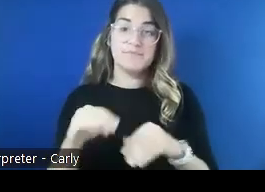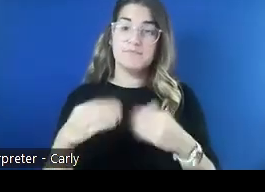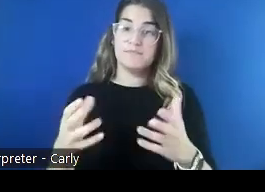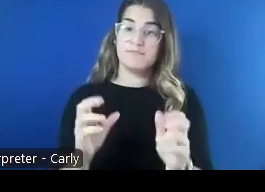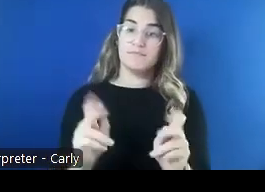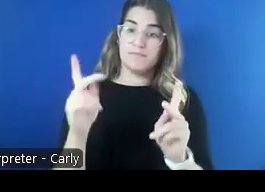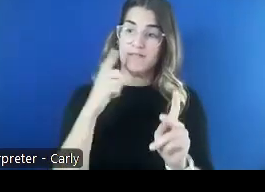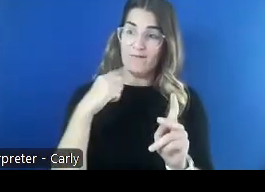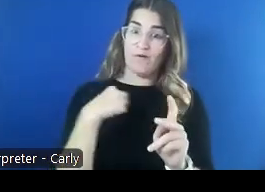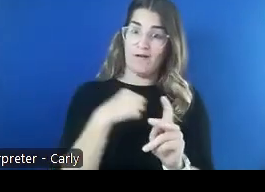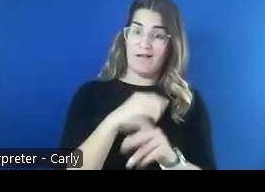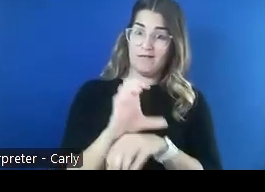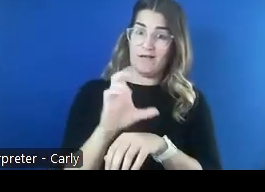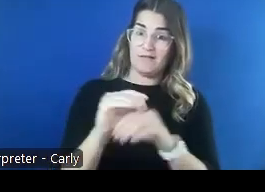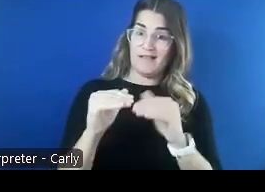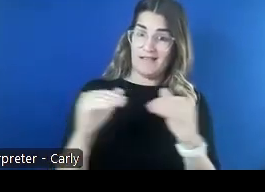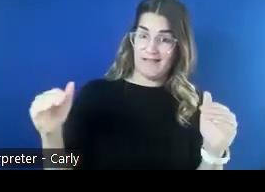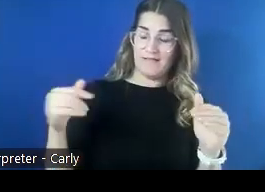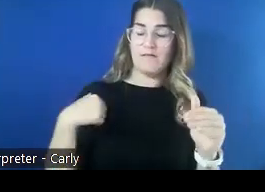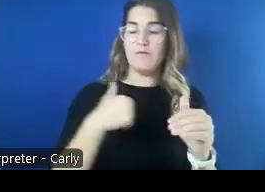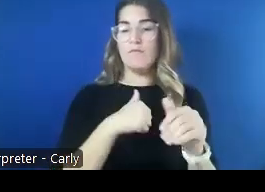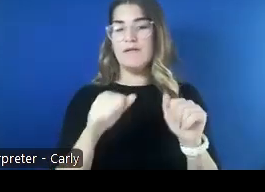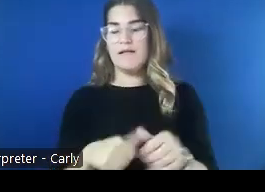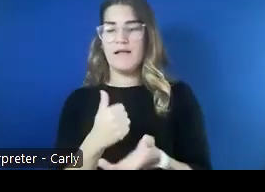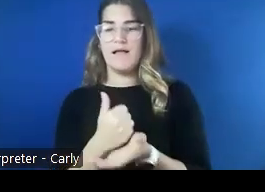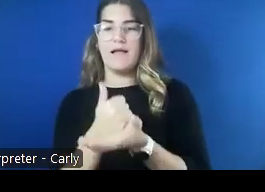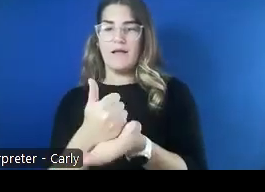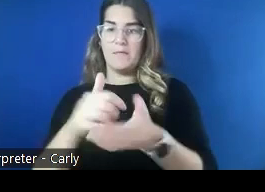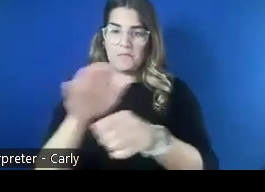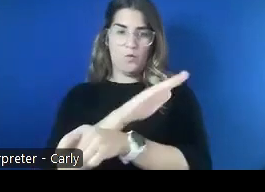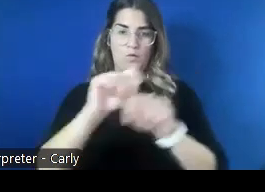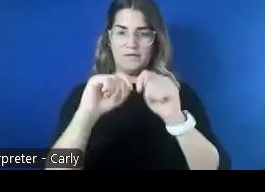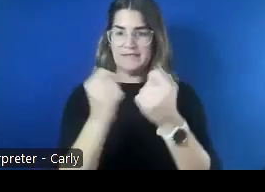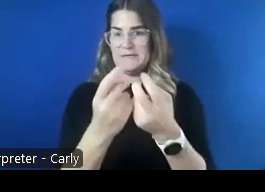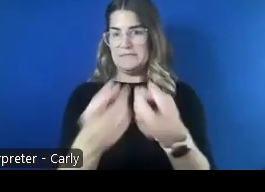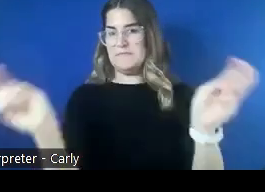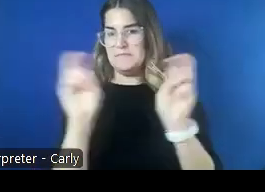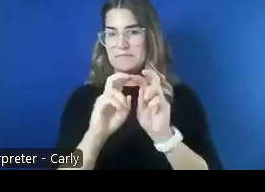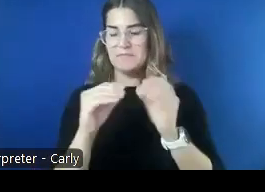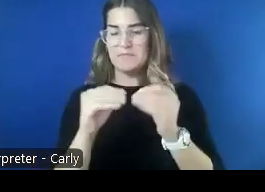level with the team gives us an opportunity to help the entire team have a broader view of how